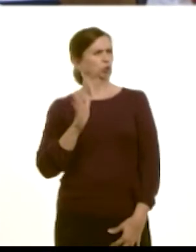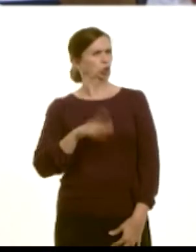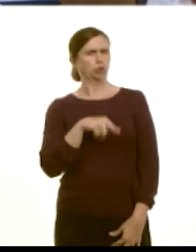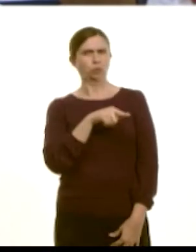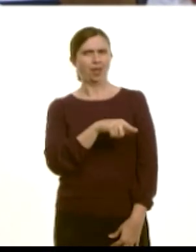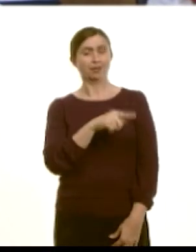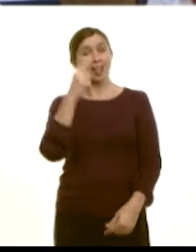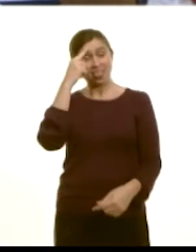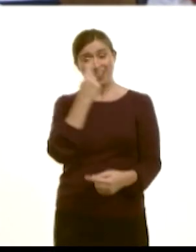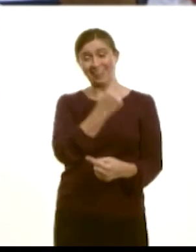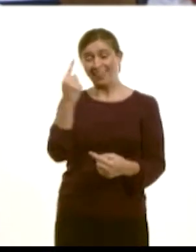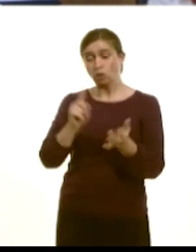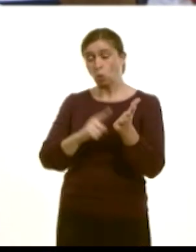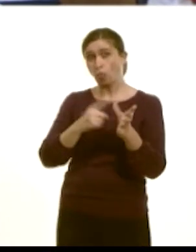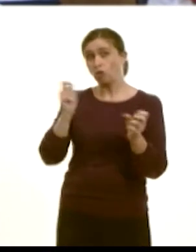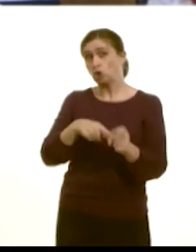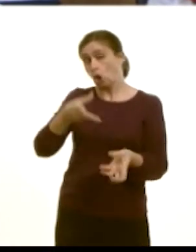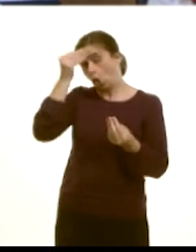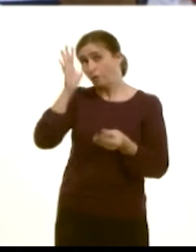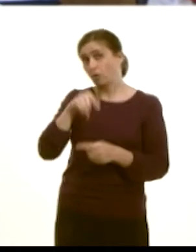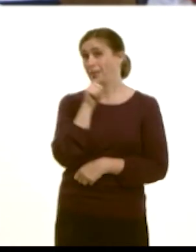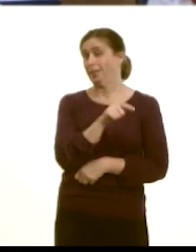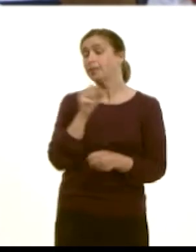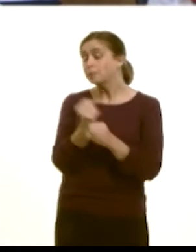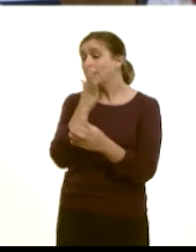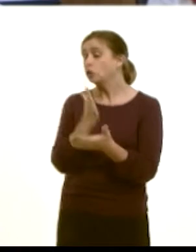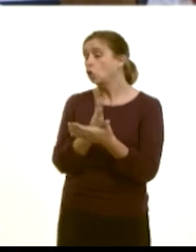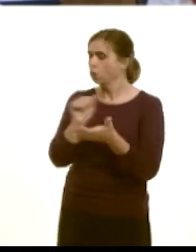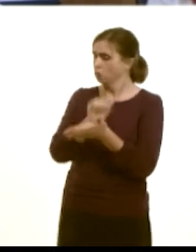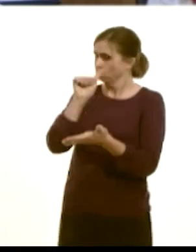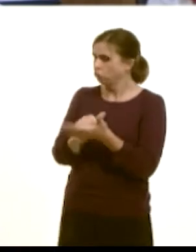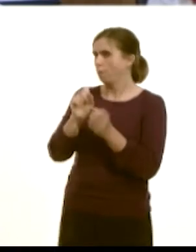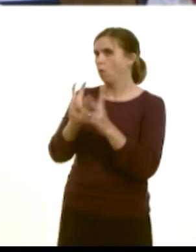and every local authority in Wales in terms of ensuring that they do things properly and